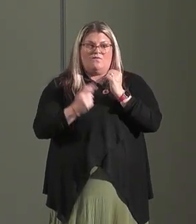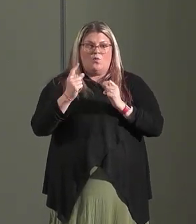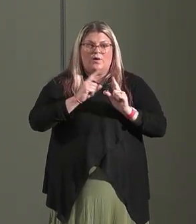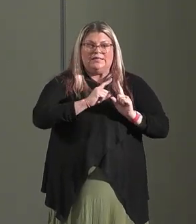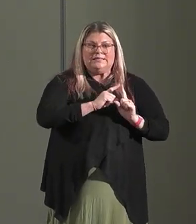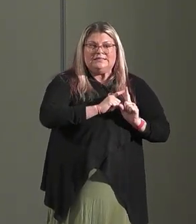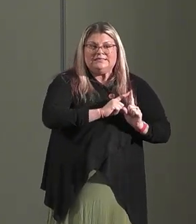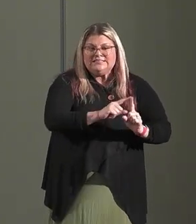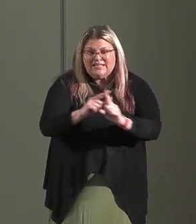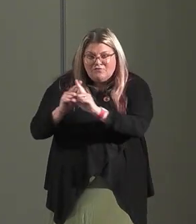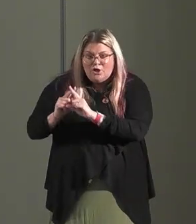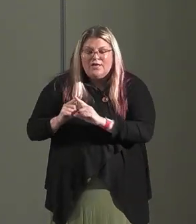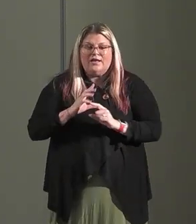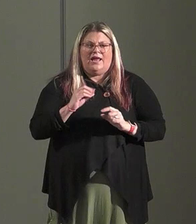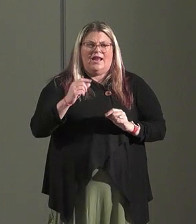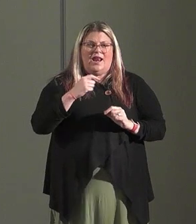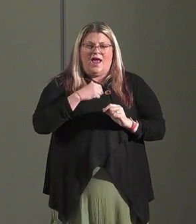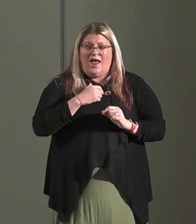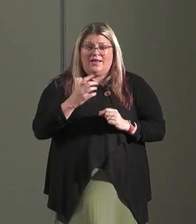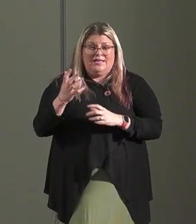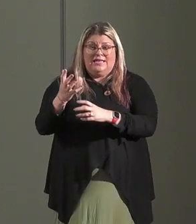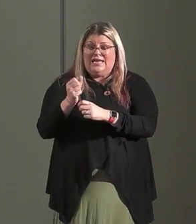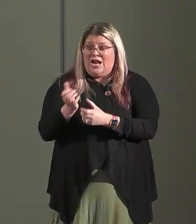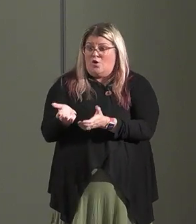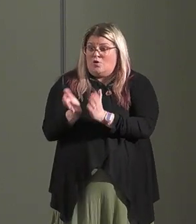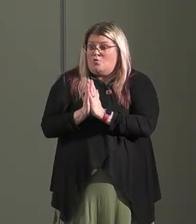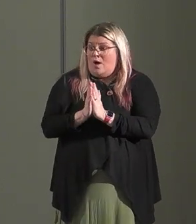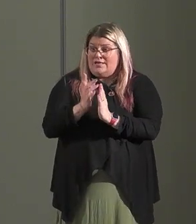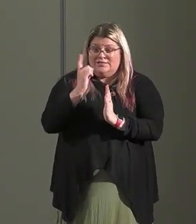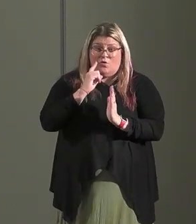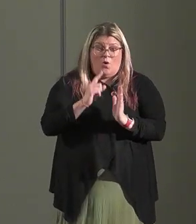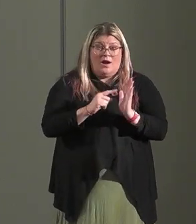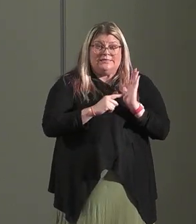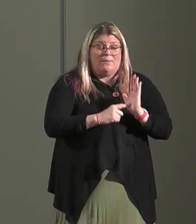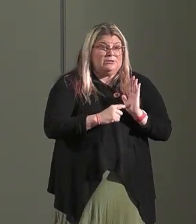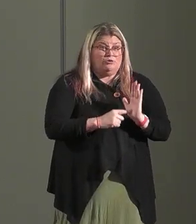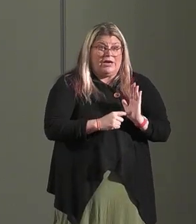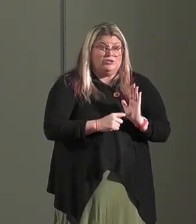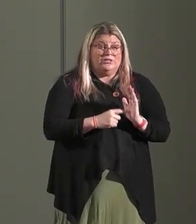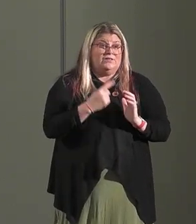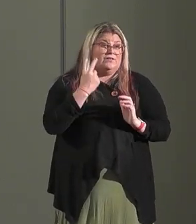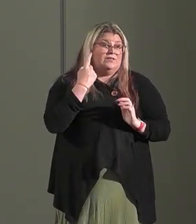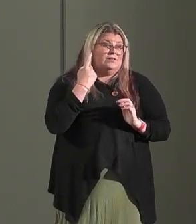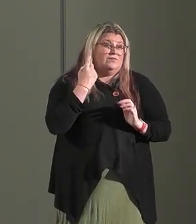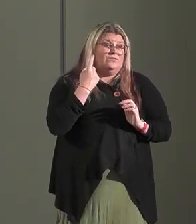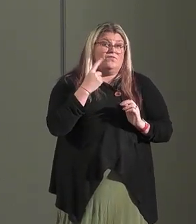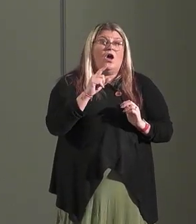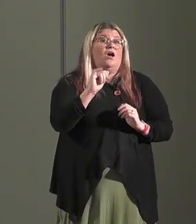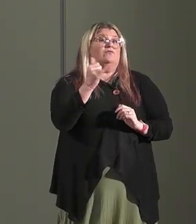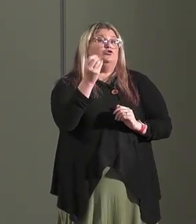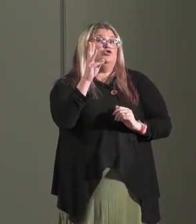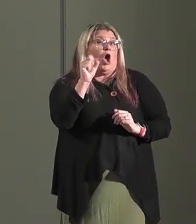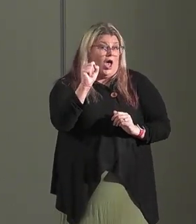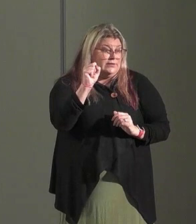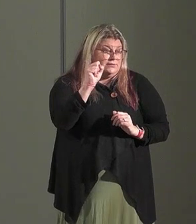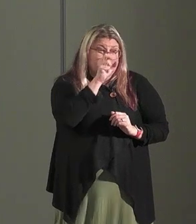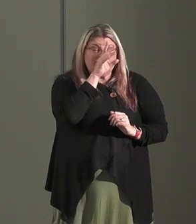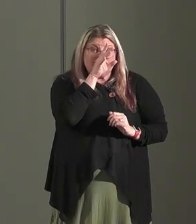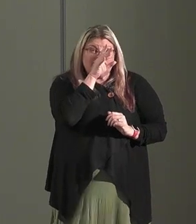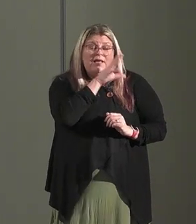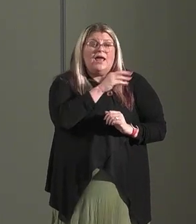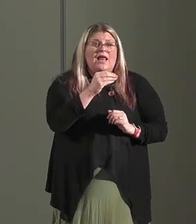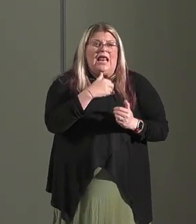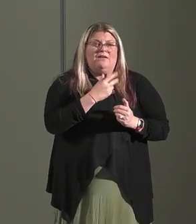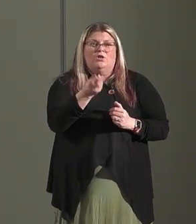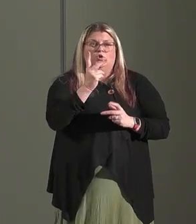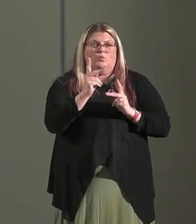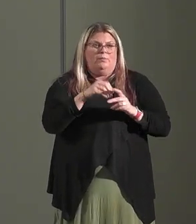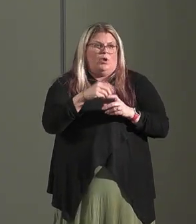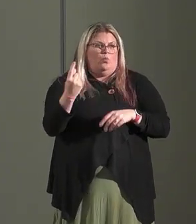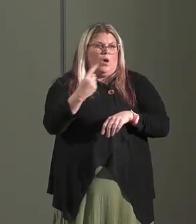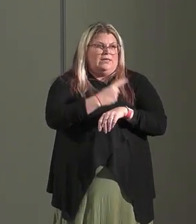And I could get a request for a demonstration of JAWS and have two people in a day and I'll